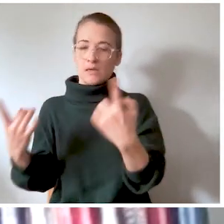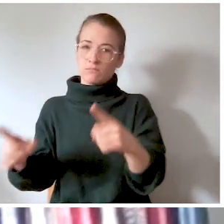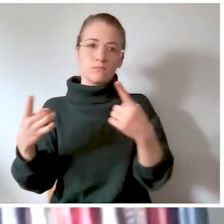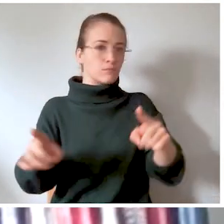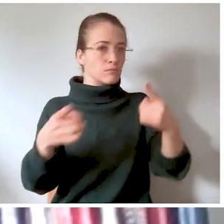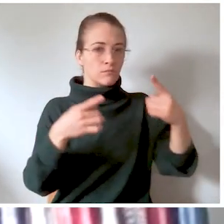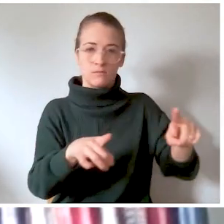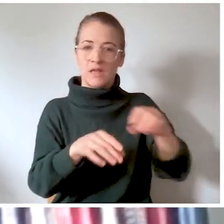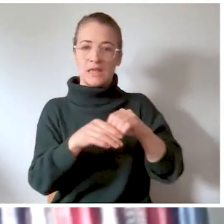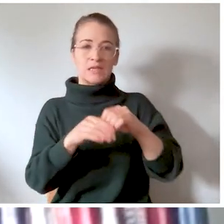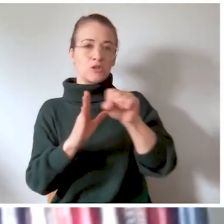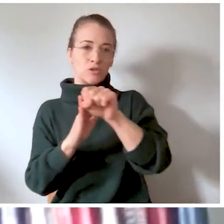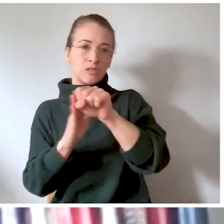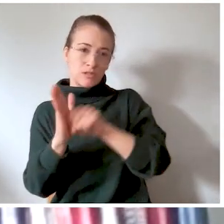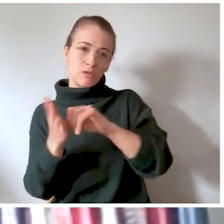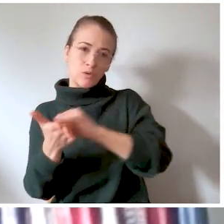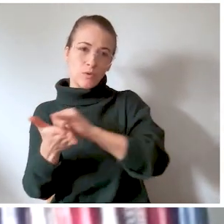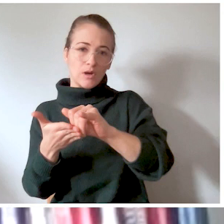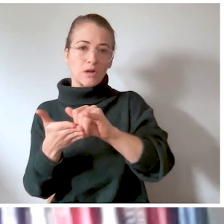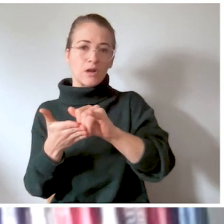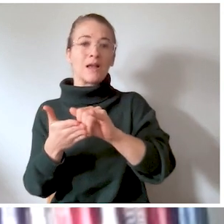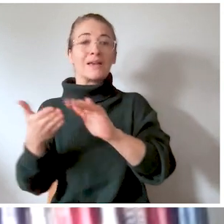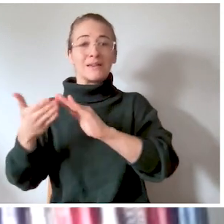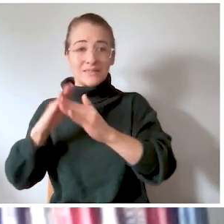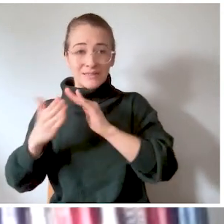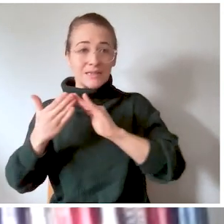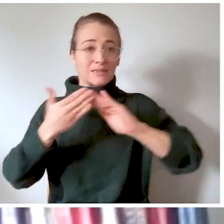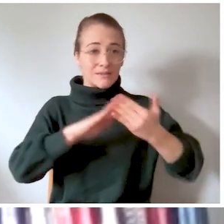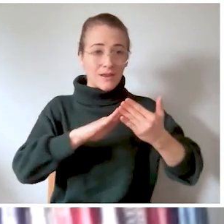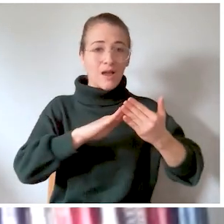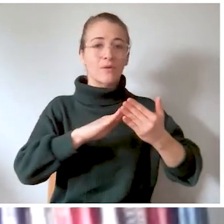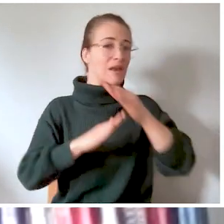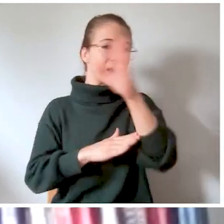across the state where cities and towns ultimately never even get to the person to help them